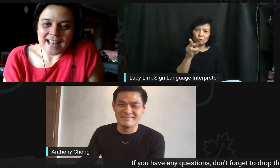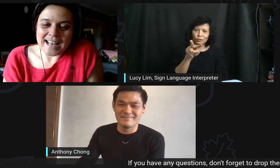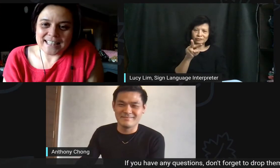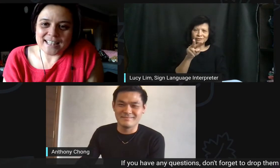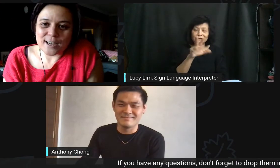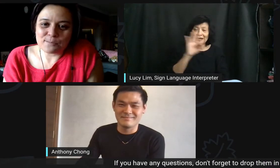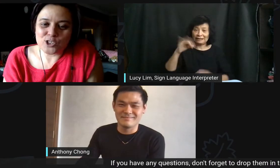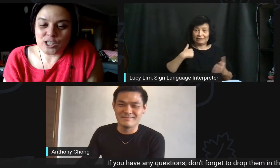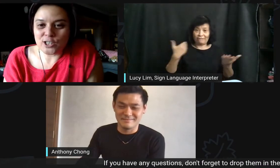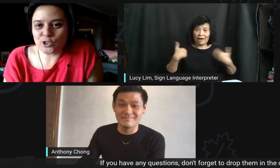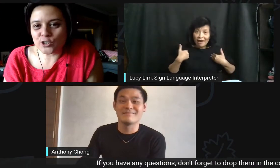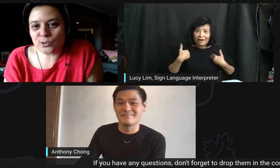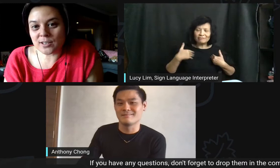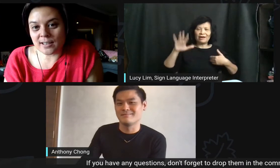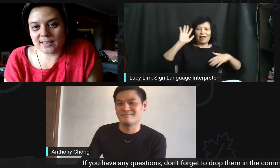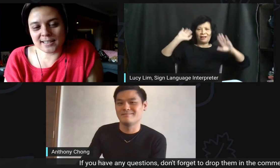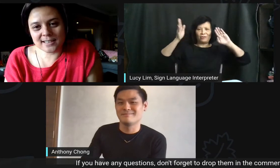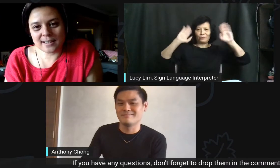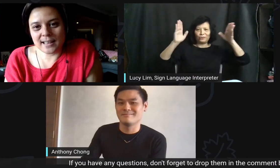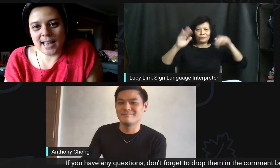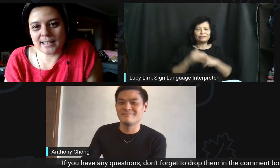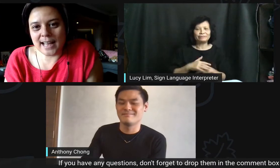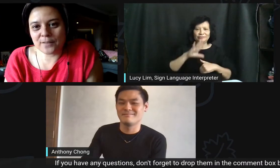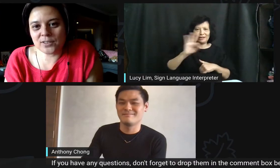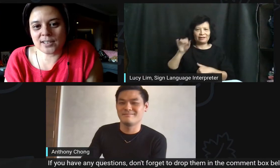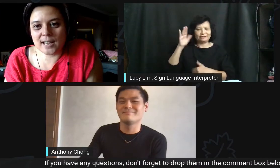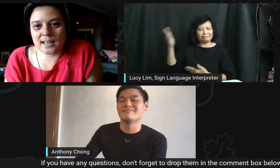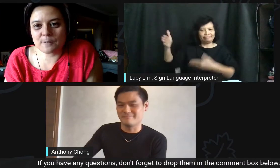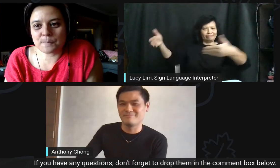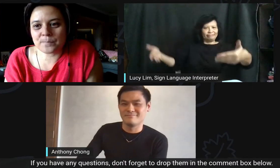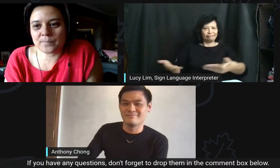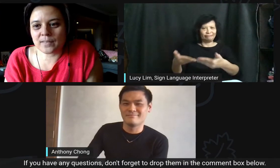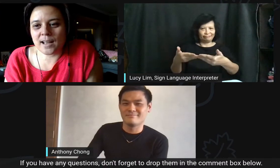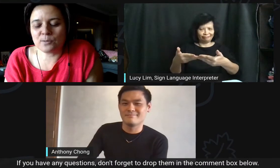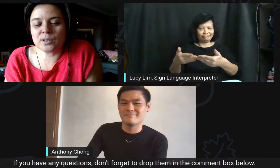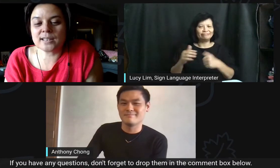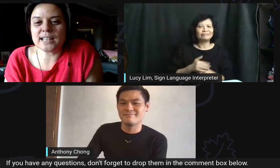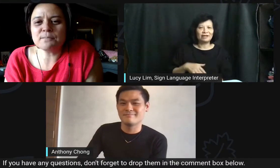And she introduced us and I have to say I was